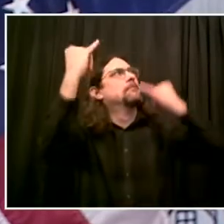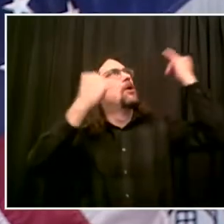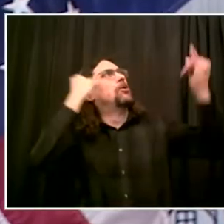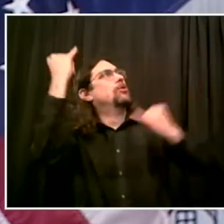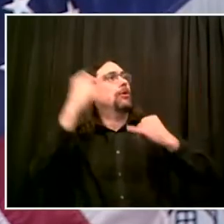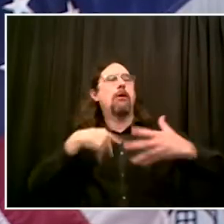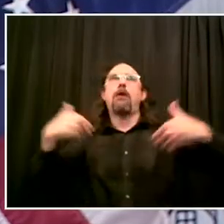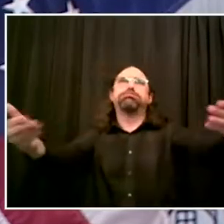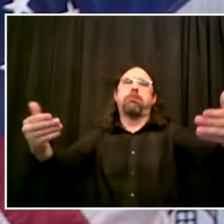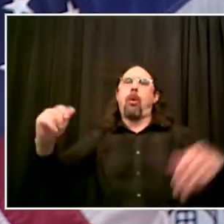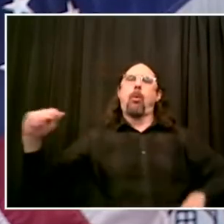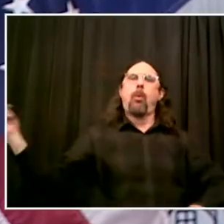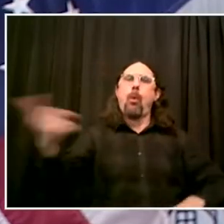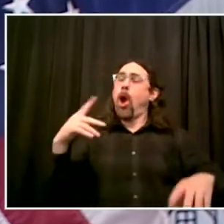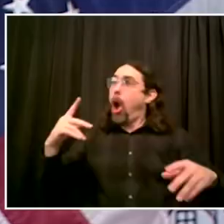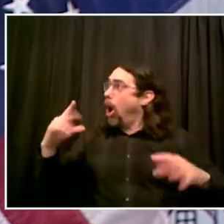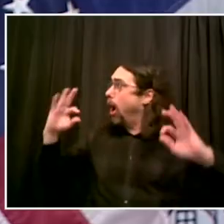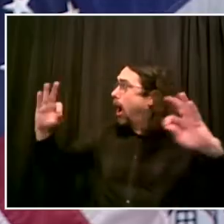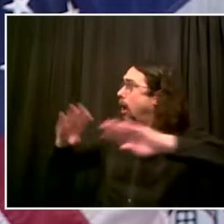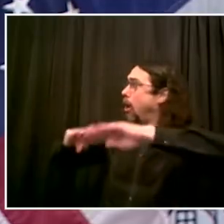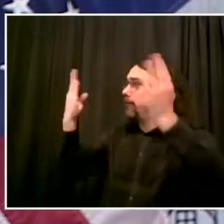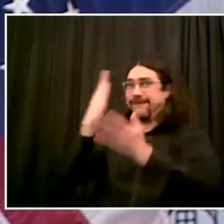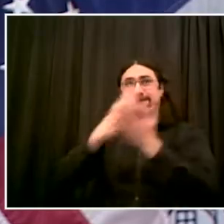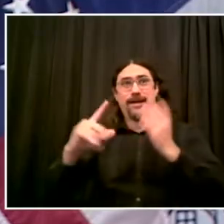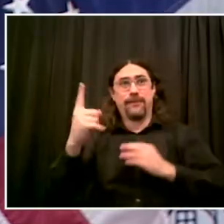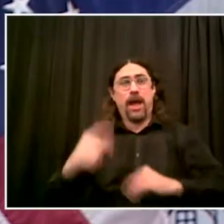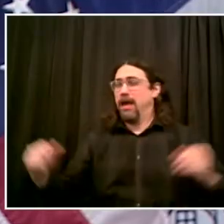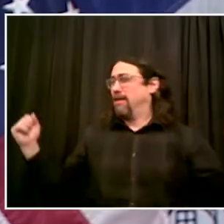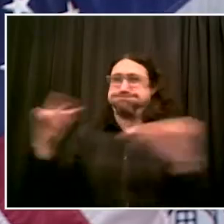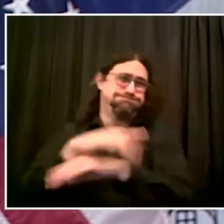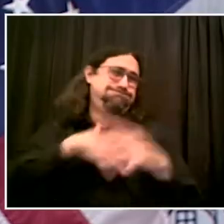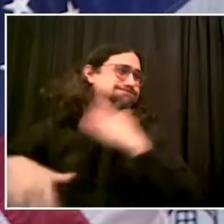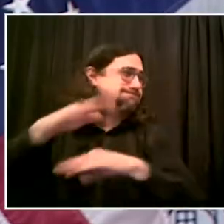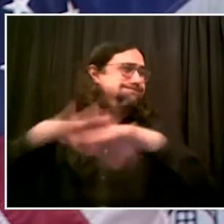SURE TATH HET VIRUSES IN CHECK. WE HAVE COME A LONG WAY AND WE DO NOT WANT TO BLOW INT OW.